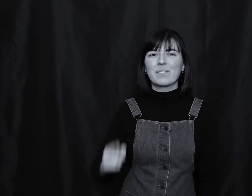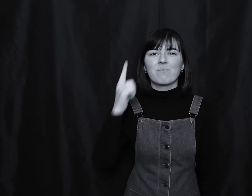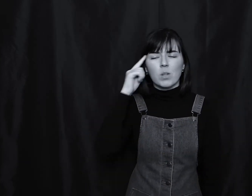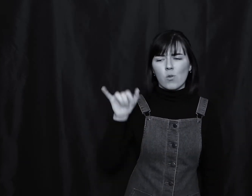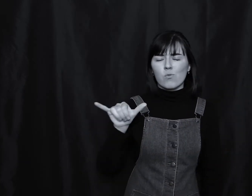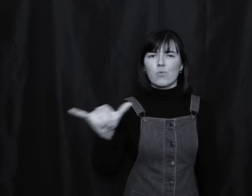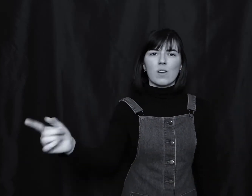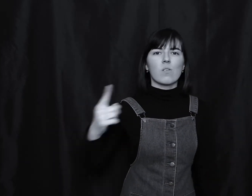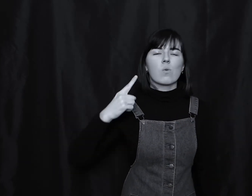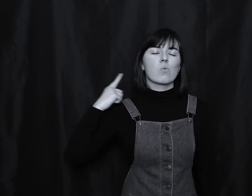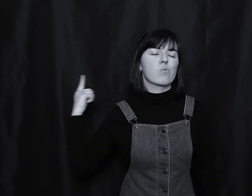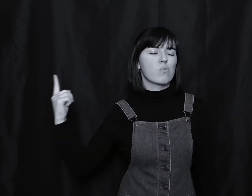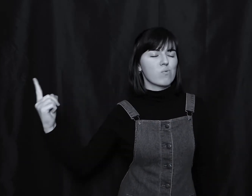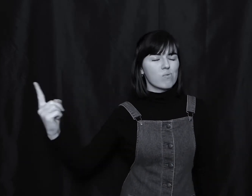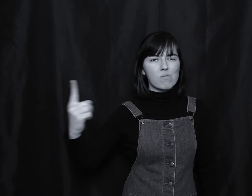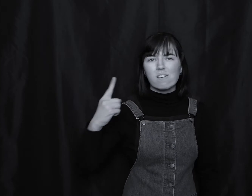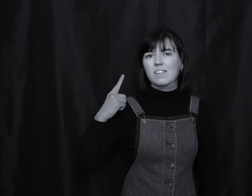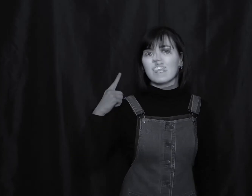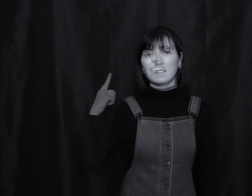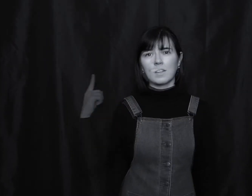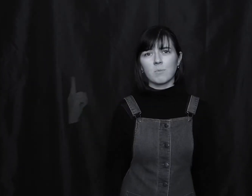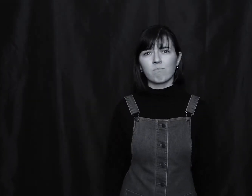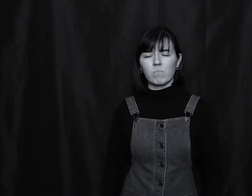Forever always